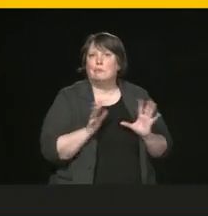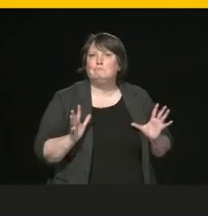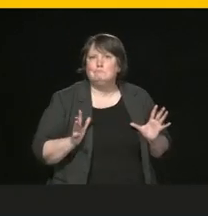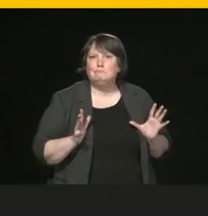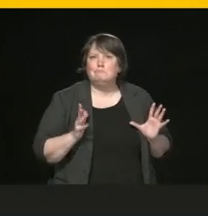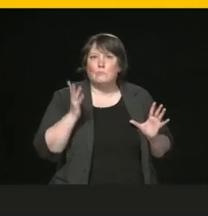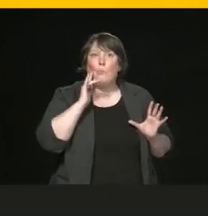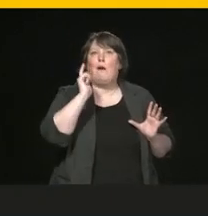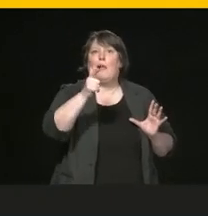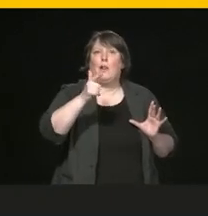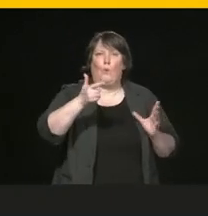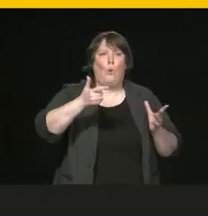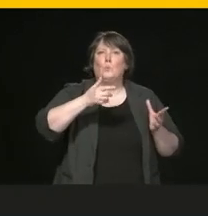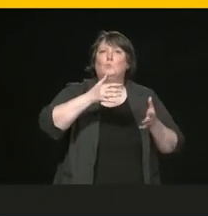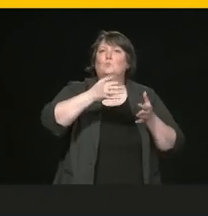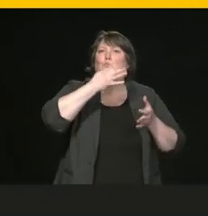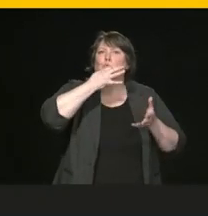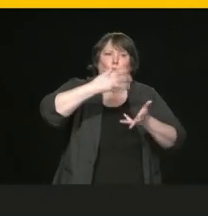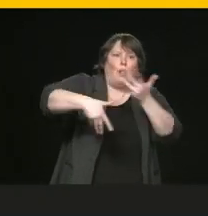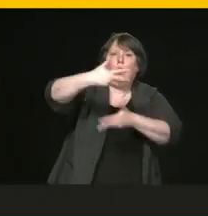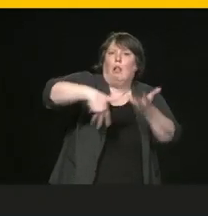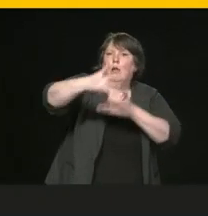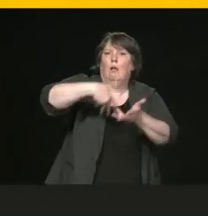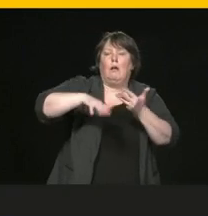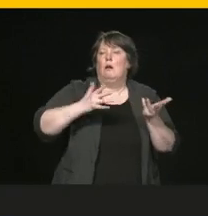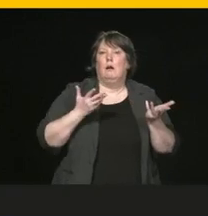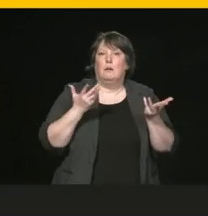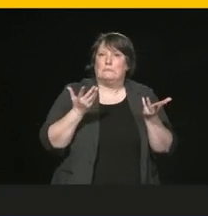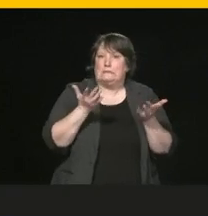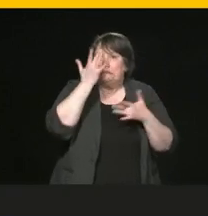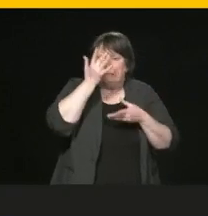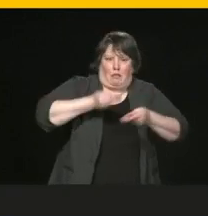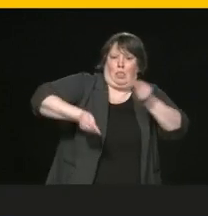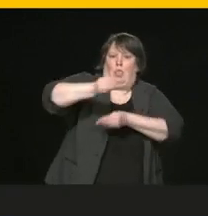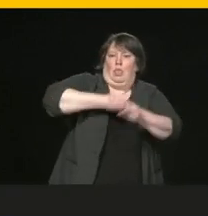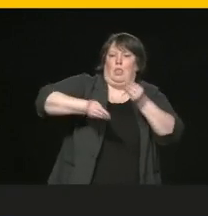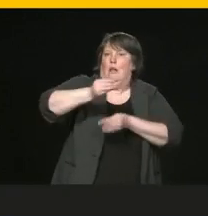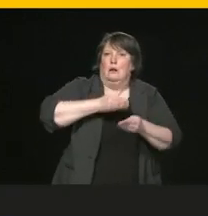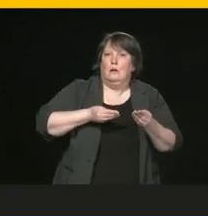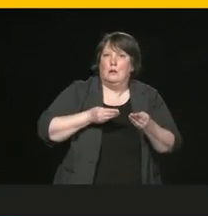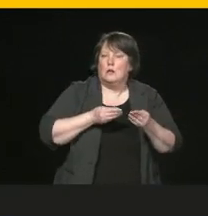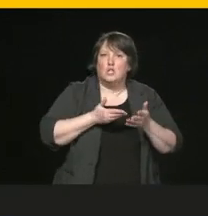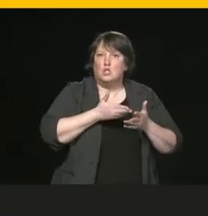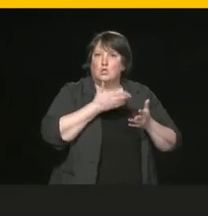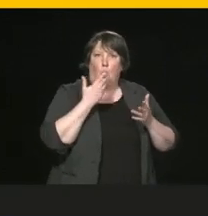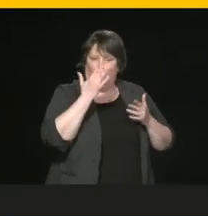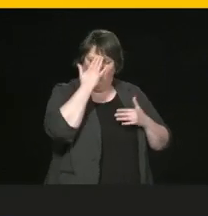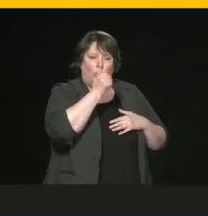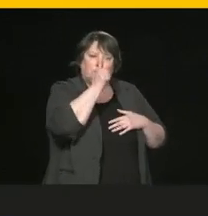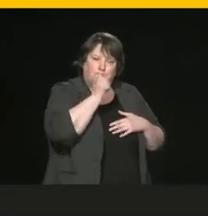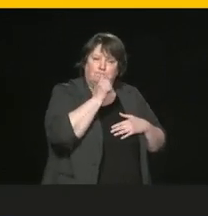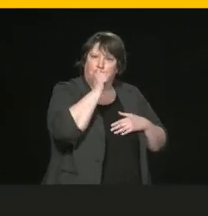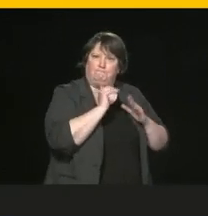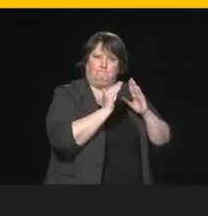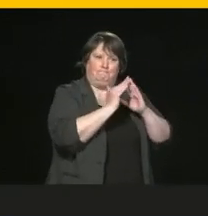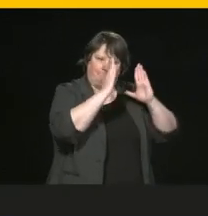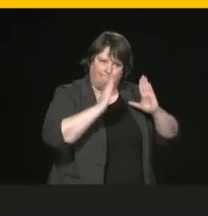DOING NOW WILL HAVE BEEN FOR NAUGHT. NOW PEOPLE ARE MAKING